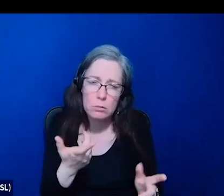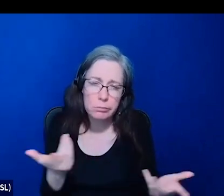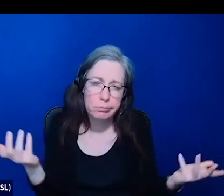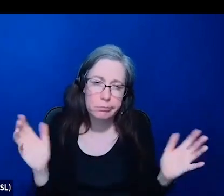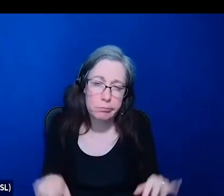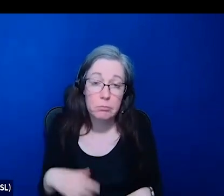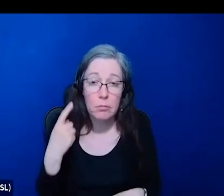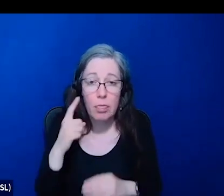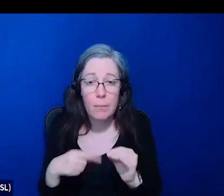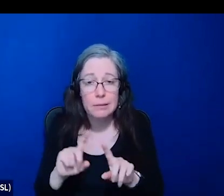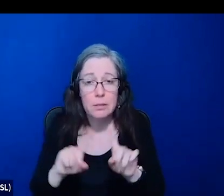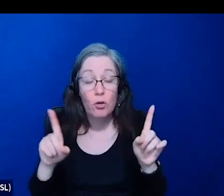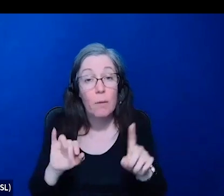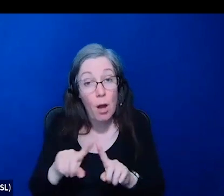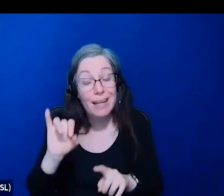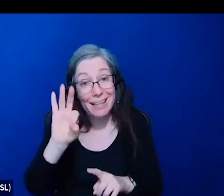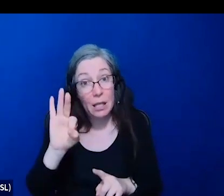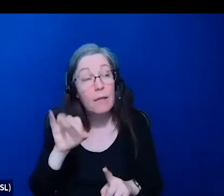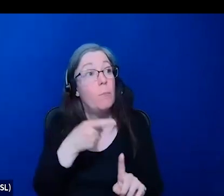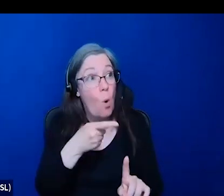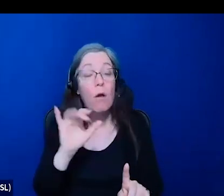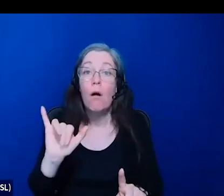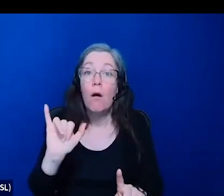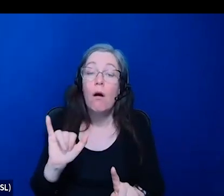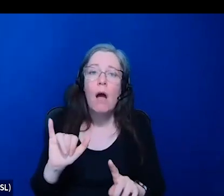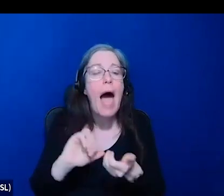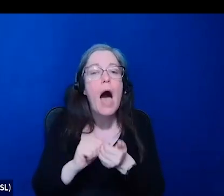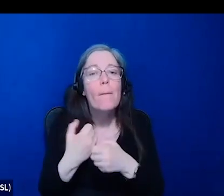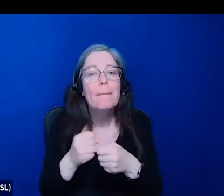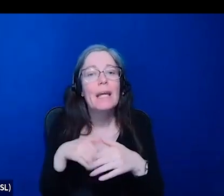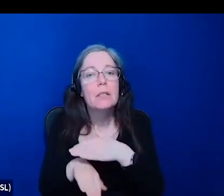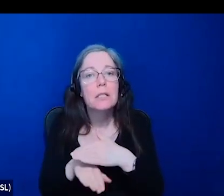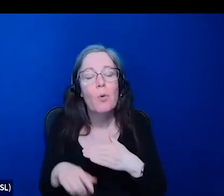The slide here is a picture of the famous picture. We've started to call this the famous picture